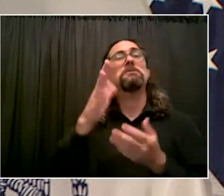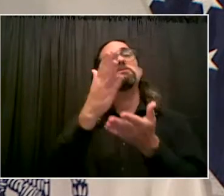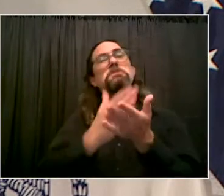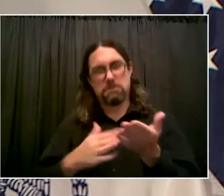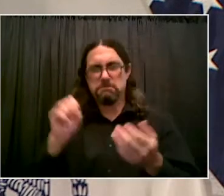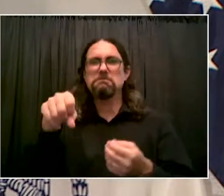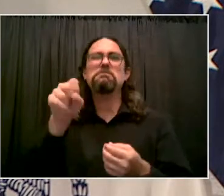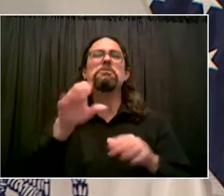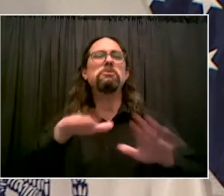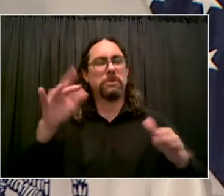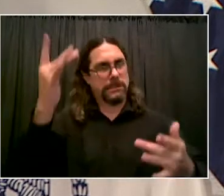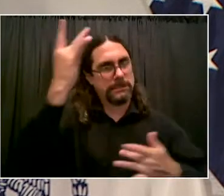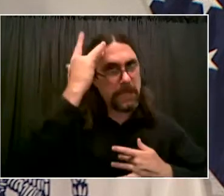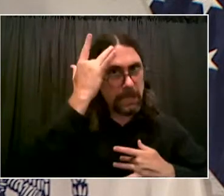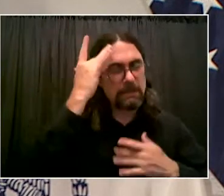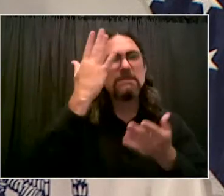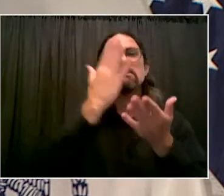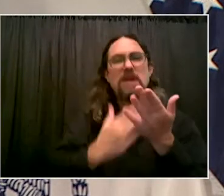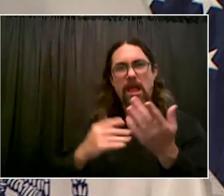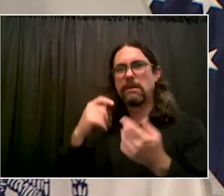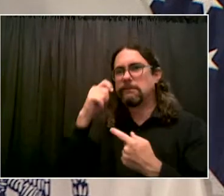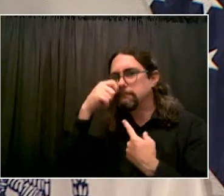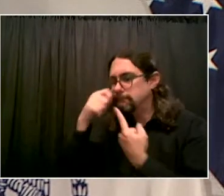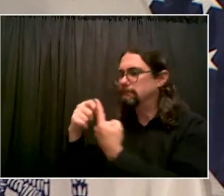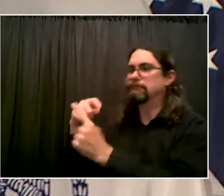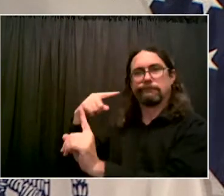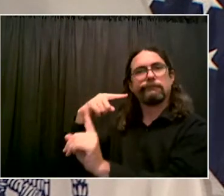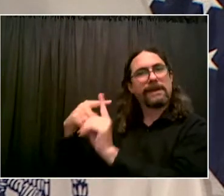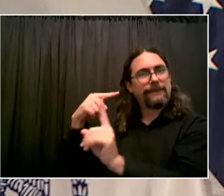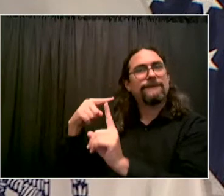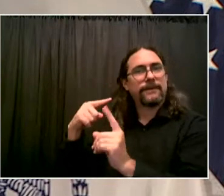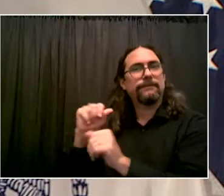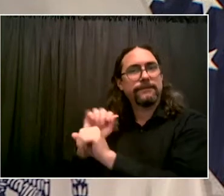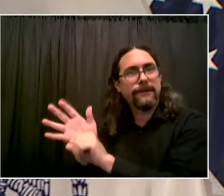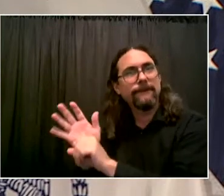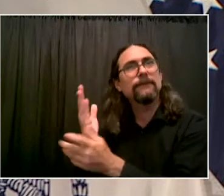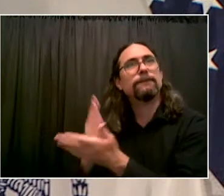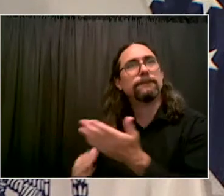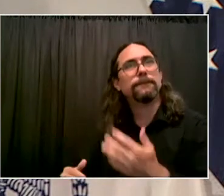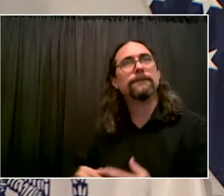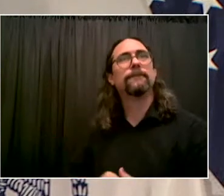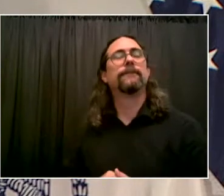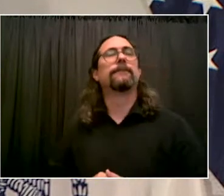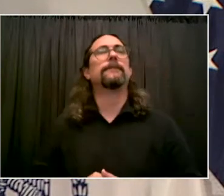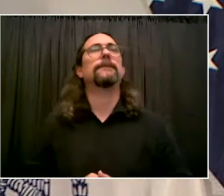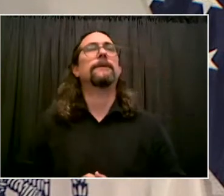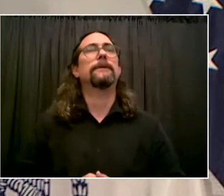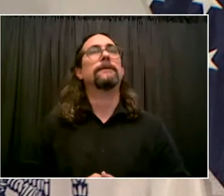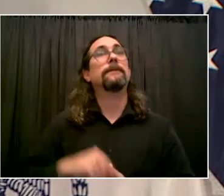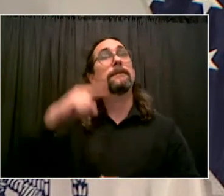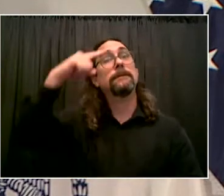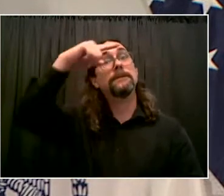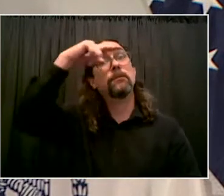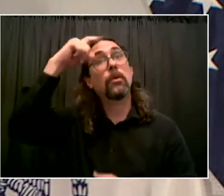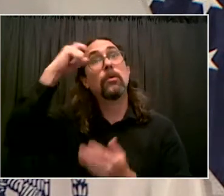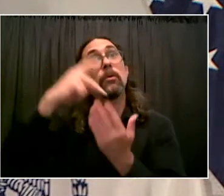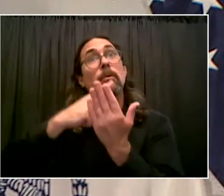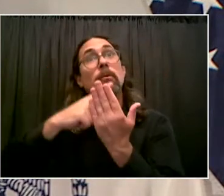CASEST, HERE ALWAYS WERE SOME , THERE WERE ALWAYS SOME CLASSROOM CLOSURES.